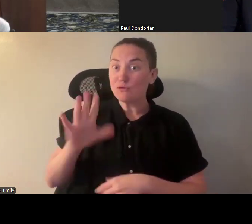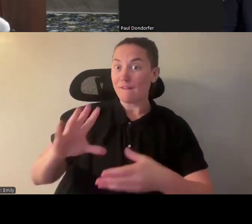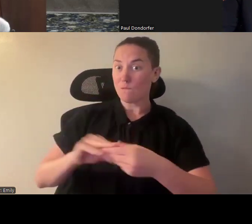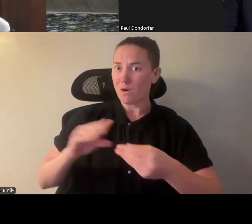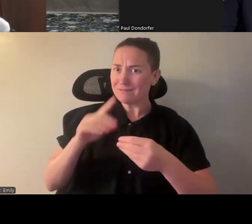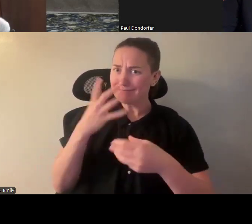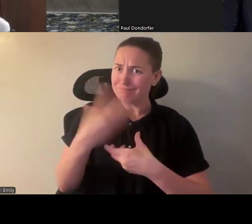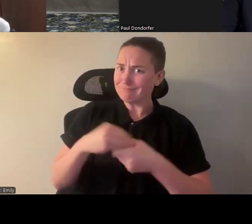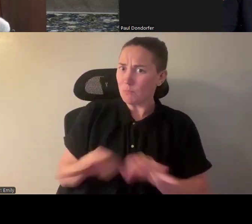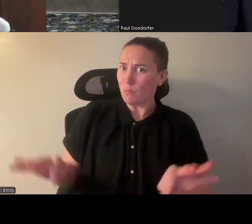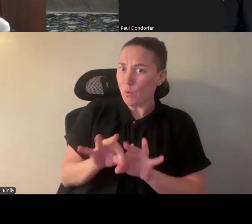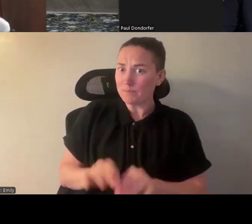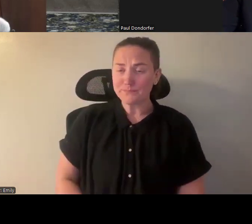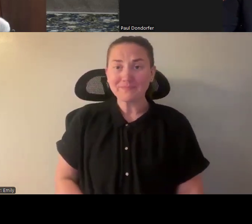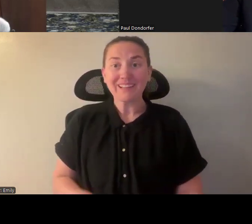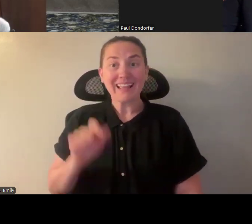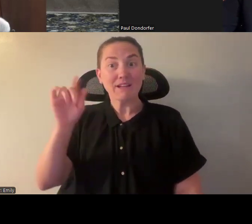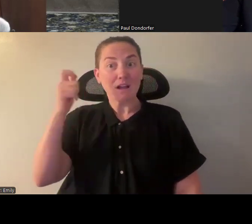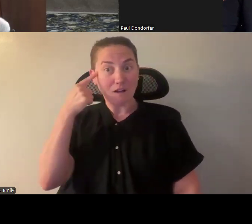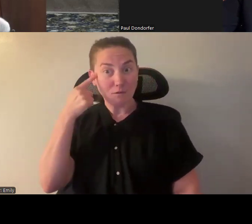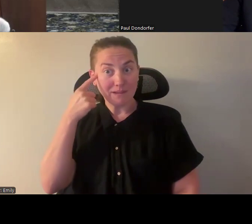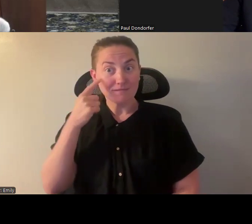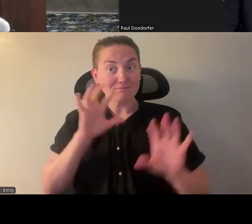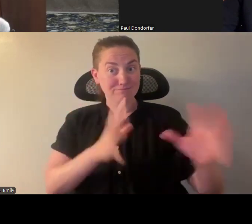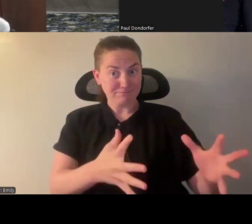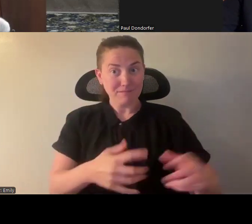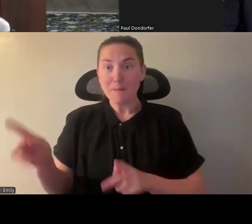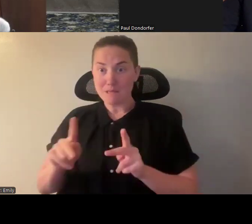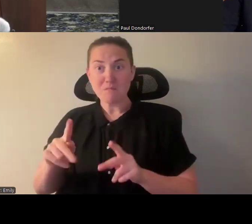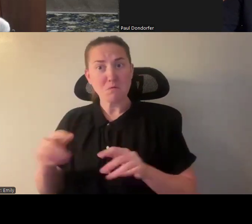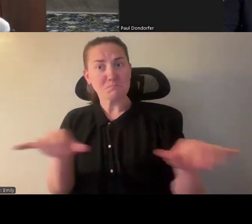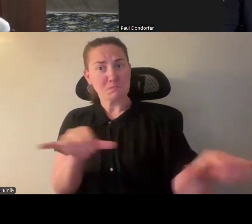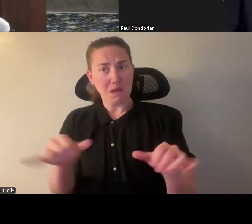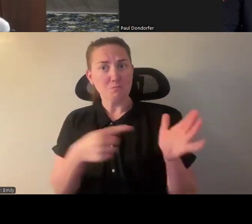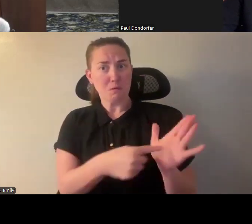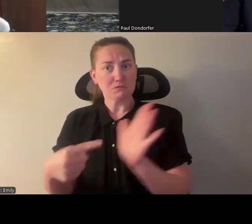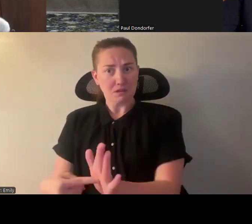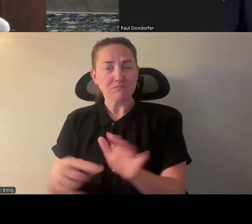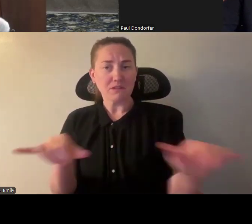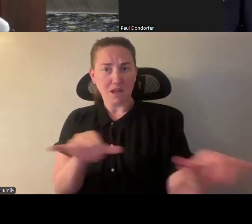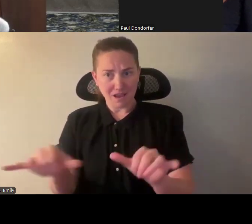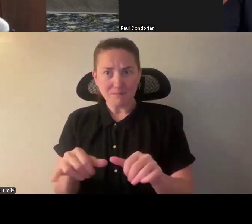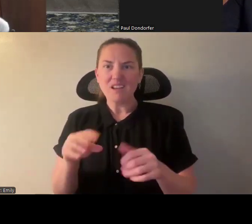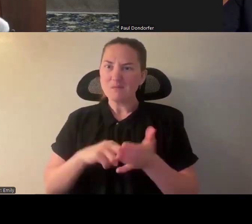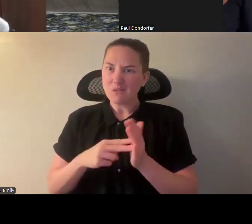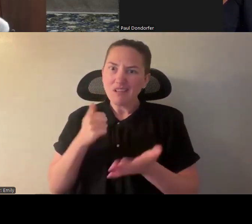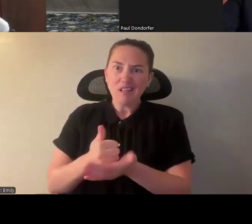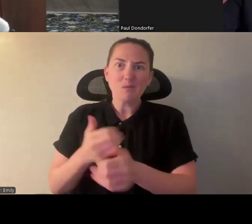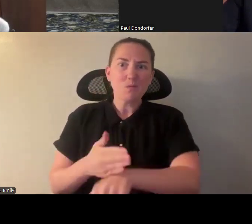When your government reflect the people it serve across cultures language and experience It becomes